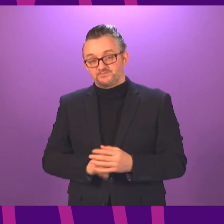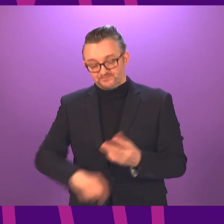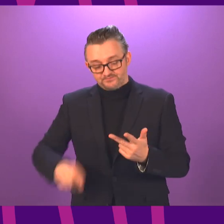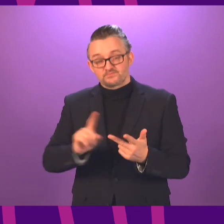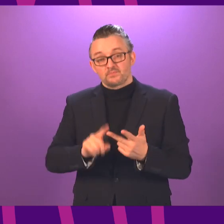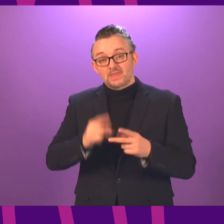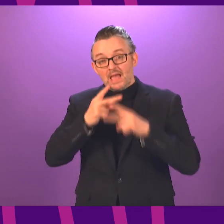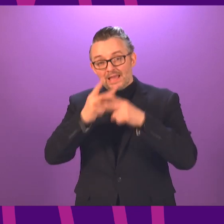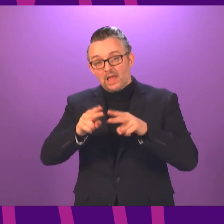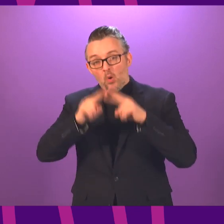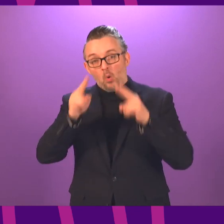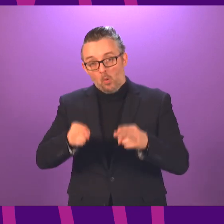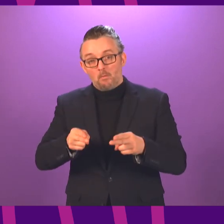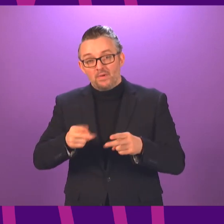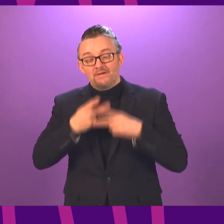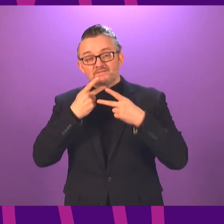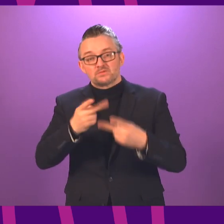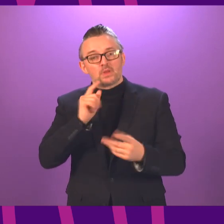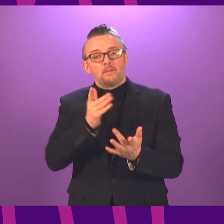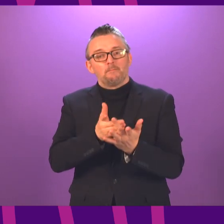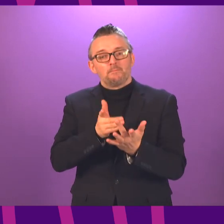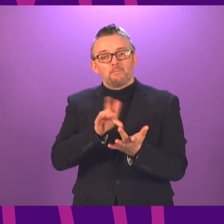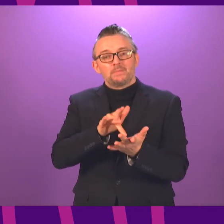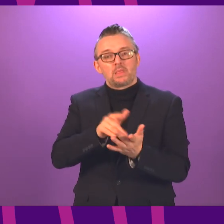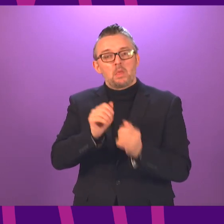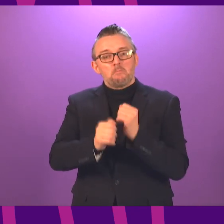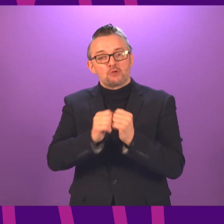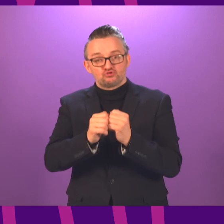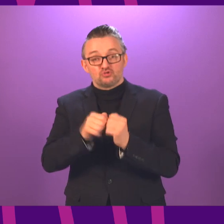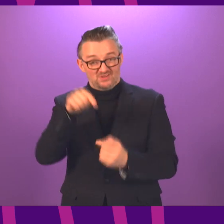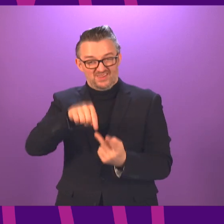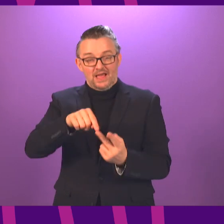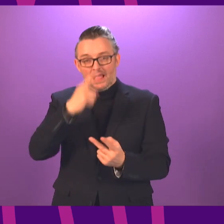on care home visiting from early March and guidance on that was set out at the weekend.